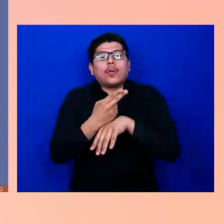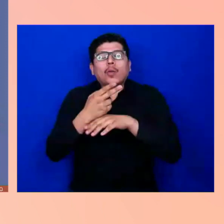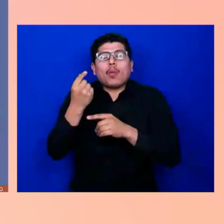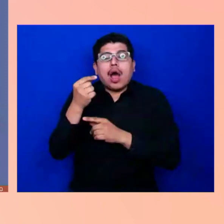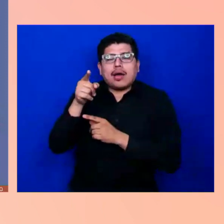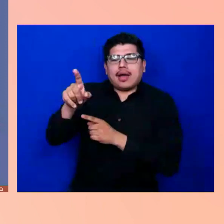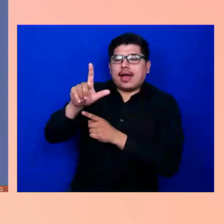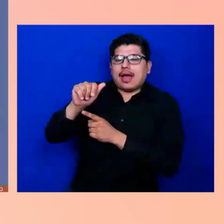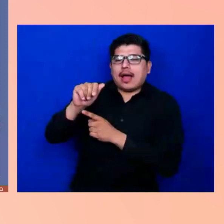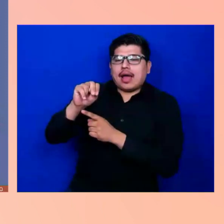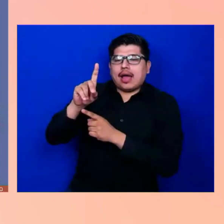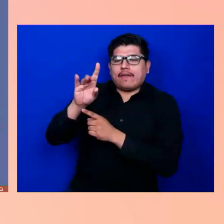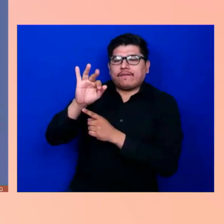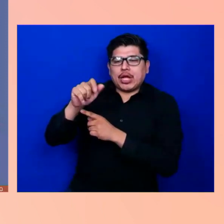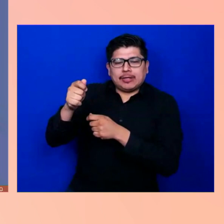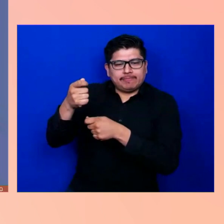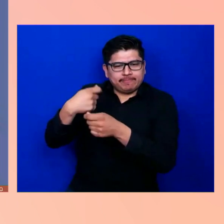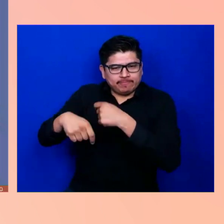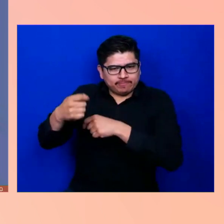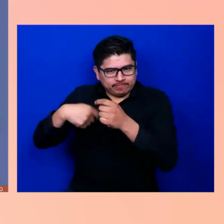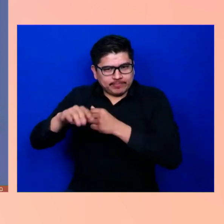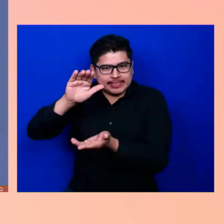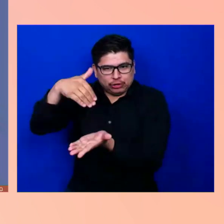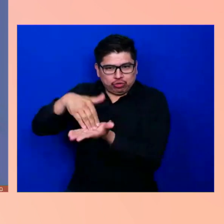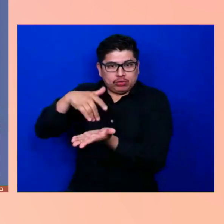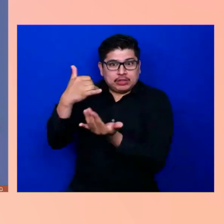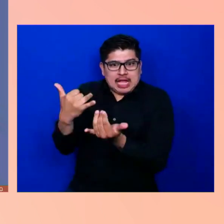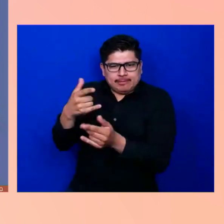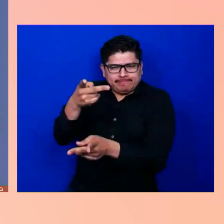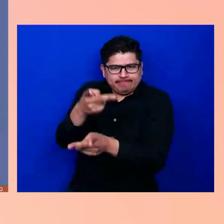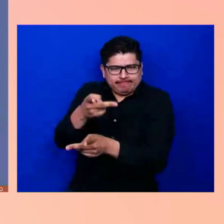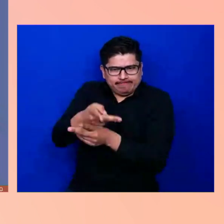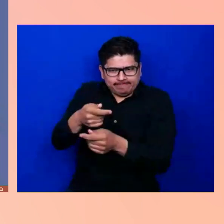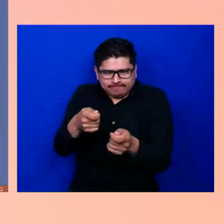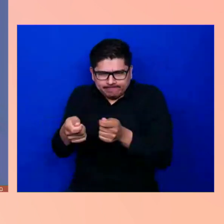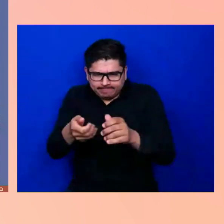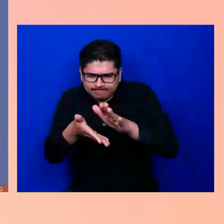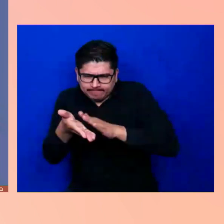It handles charge and cash customers, it handles credit card payments,